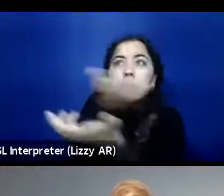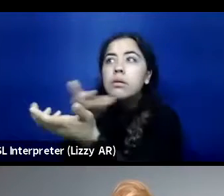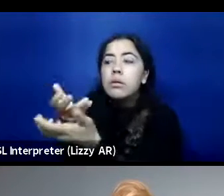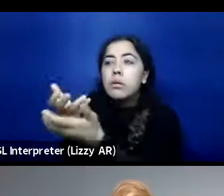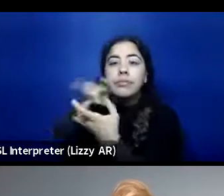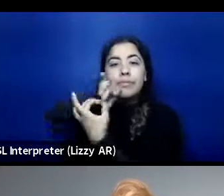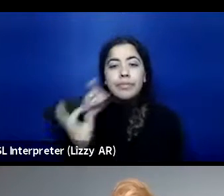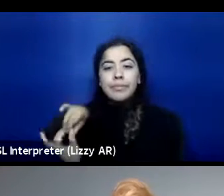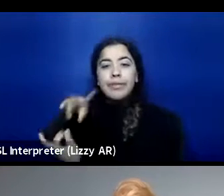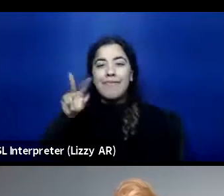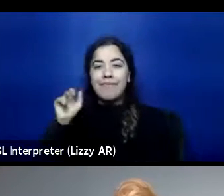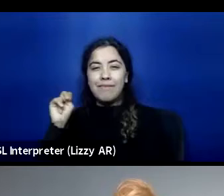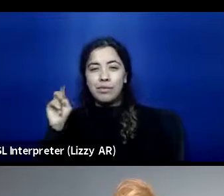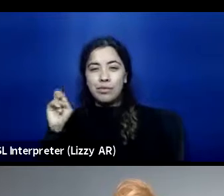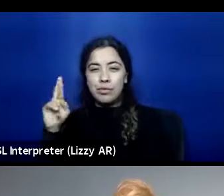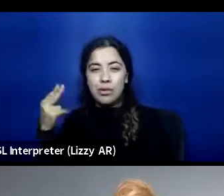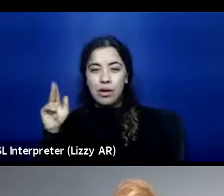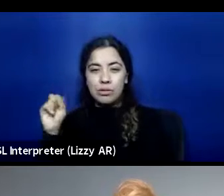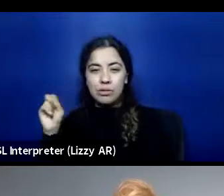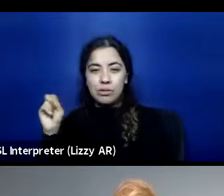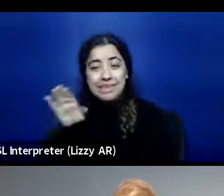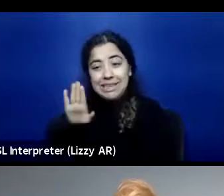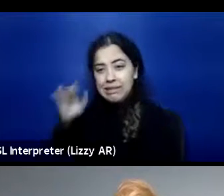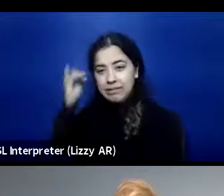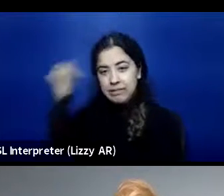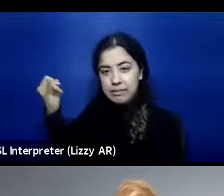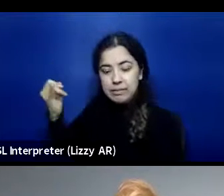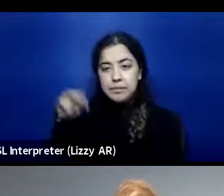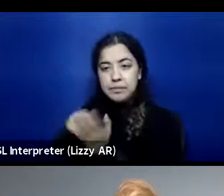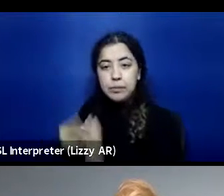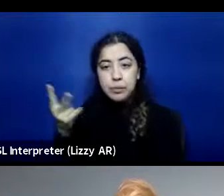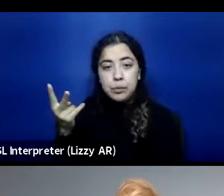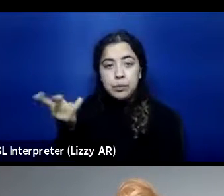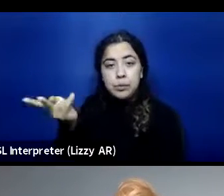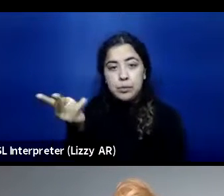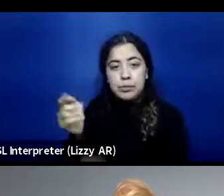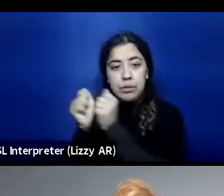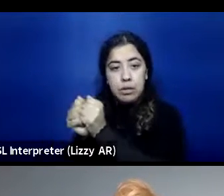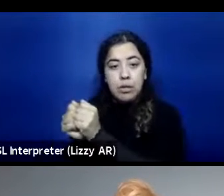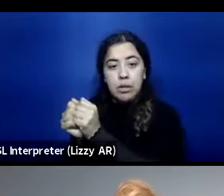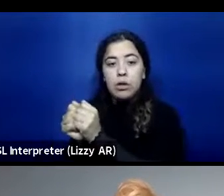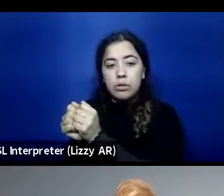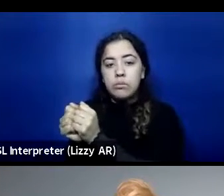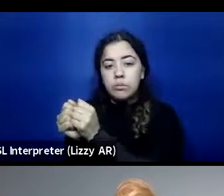so that the result of the two together produces the accessibility that we're looking for.